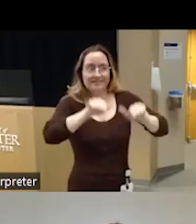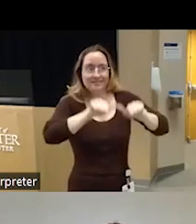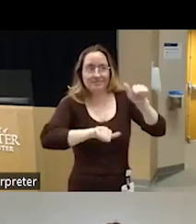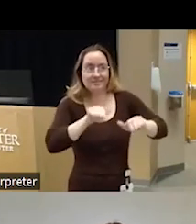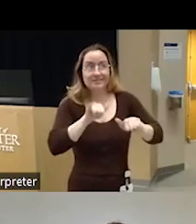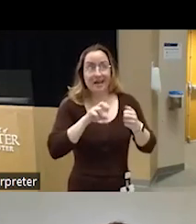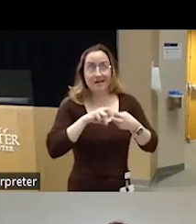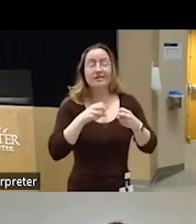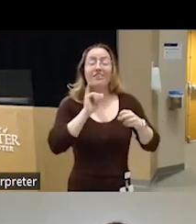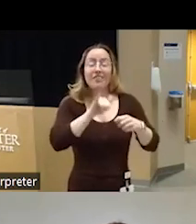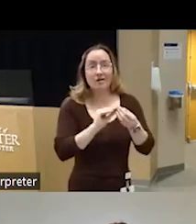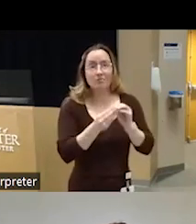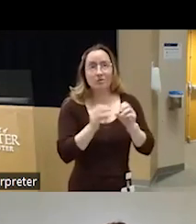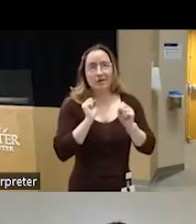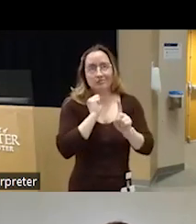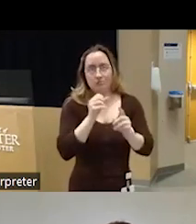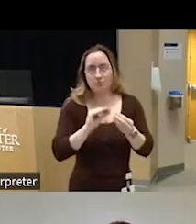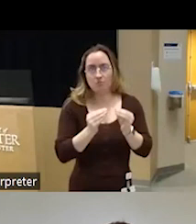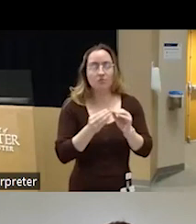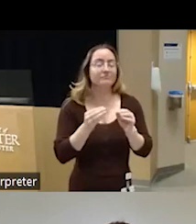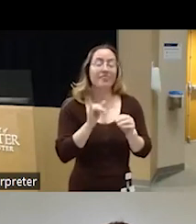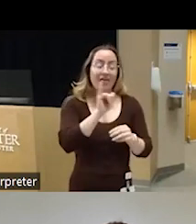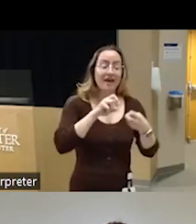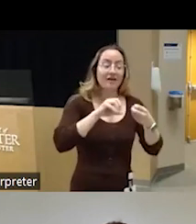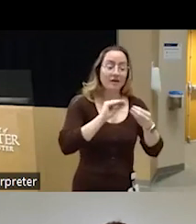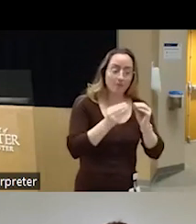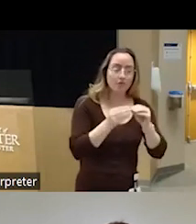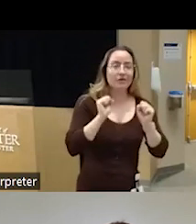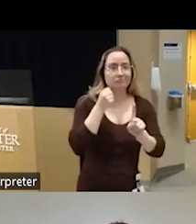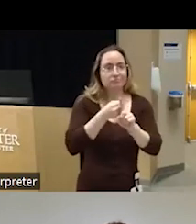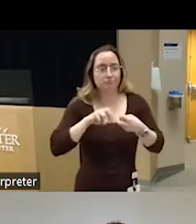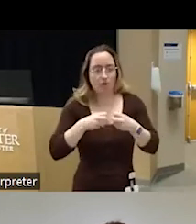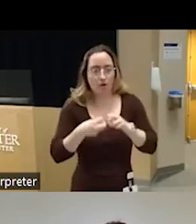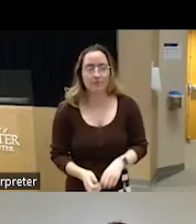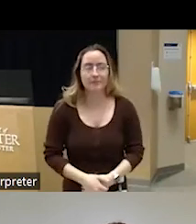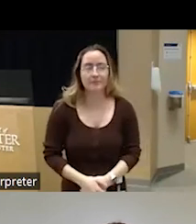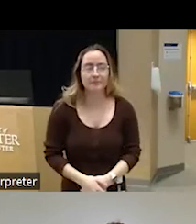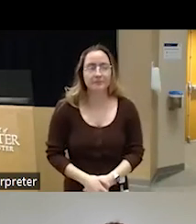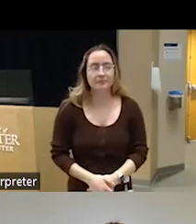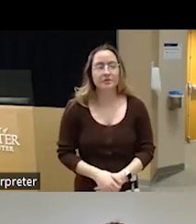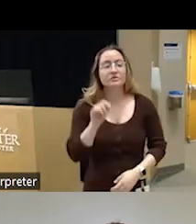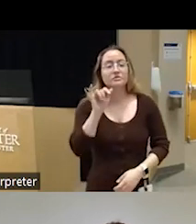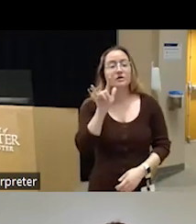the other parameters have to do with antipsychotics themselves liver function EPS tired of